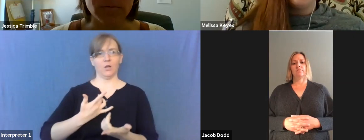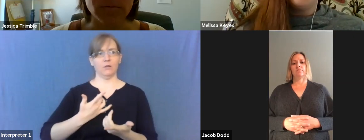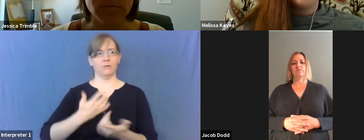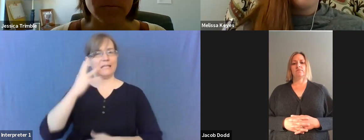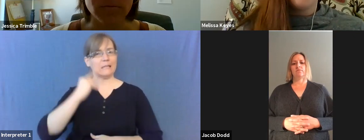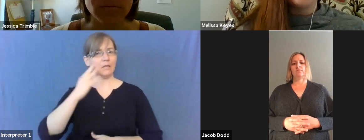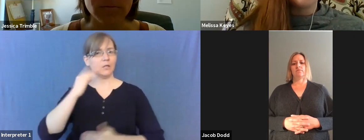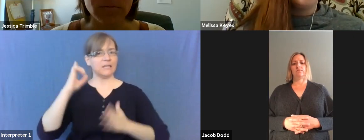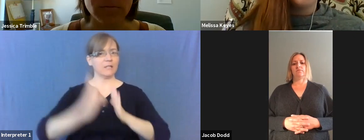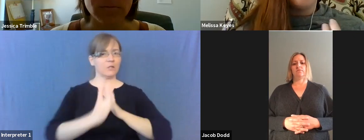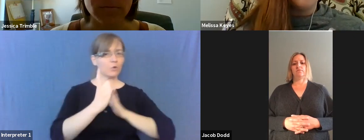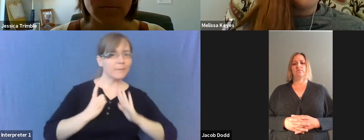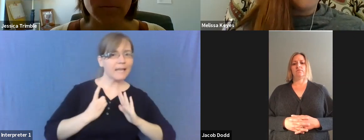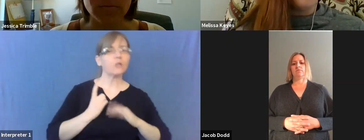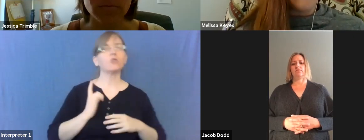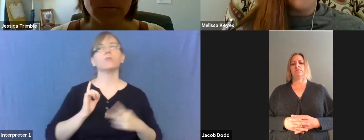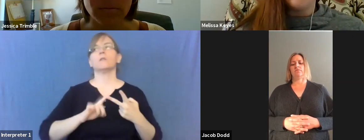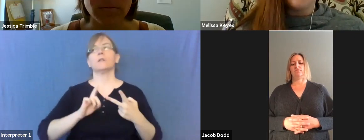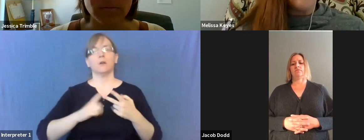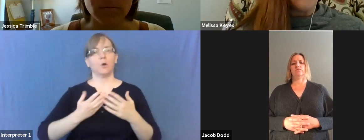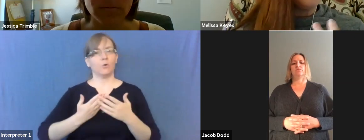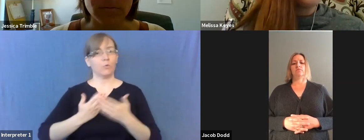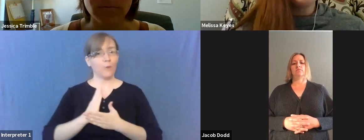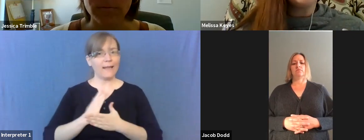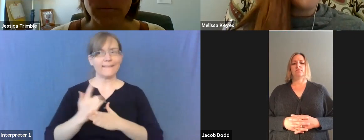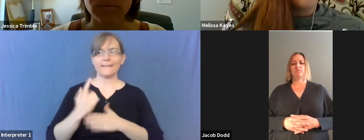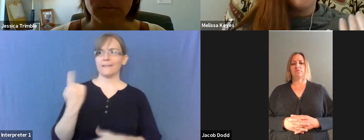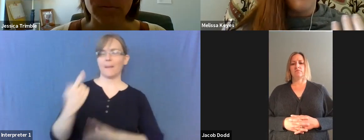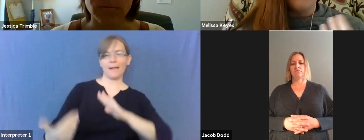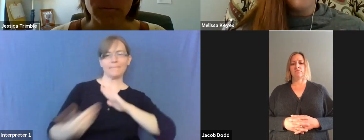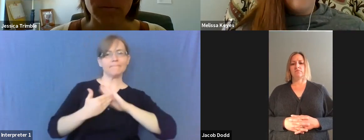or if you just have worries and concerns and need help connecting to resources, please feel free to give us a call.